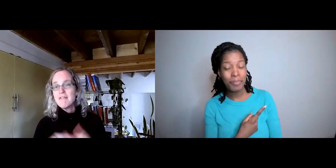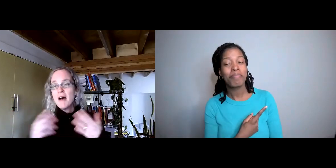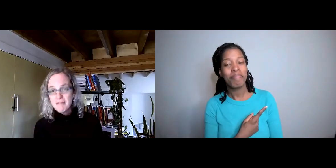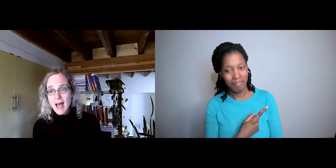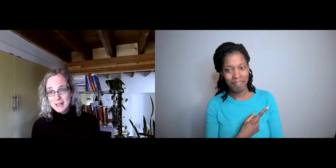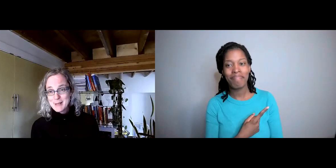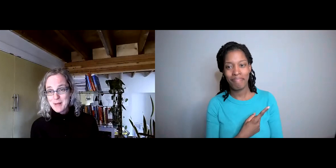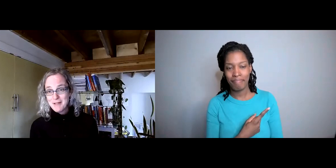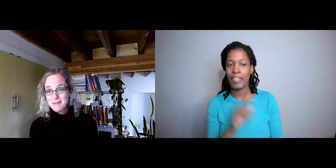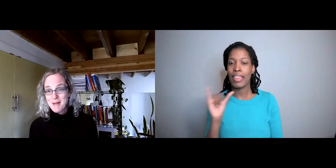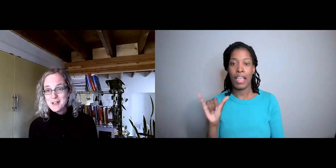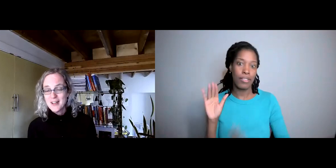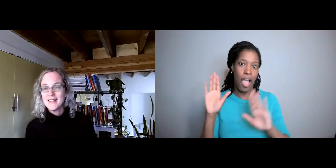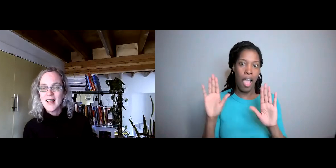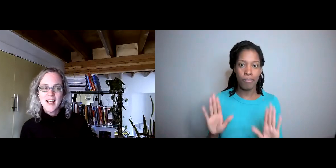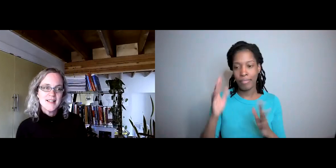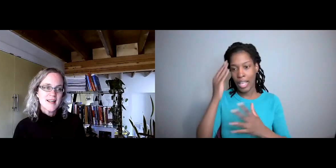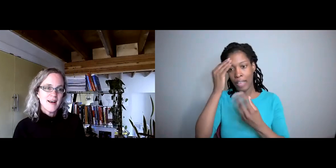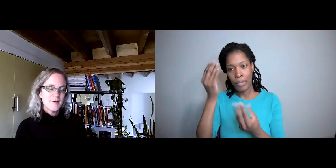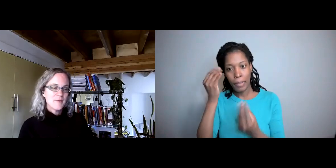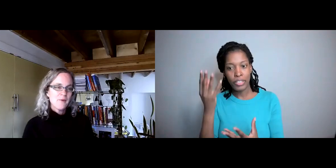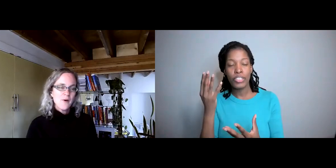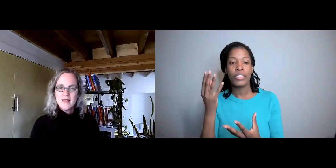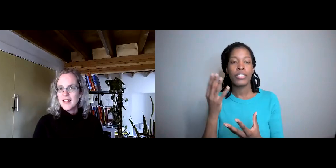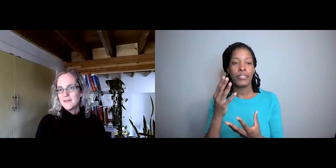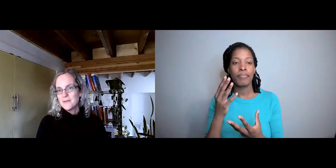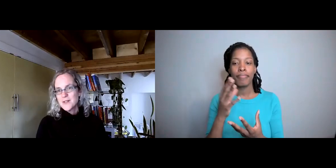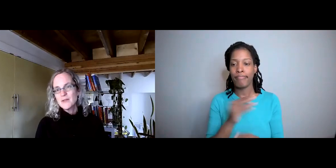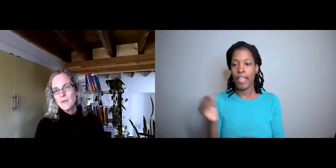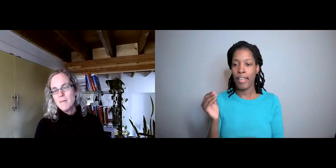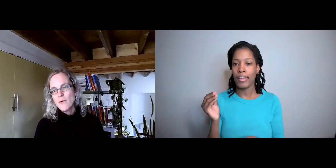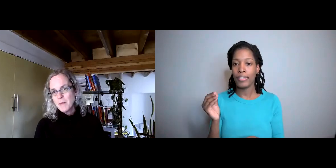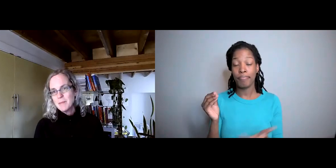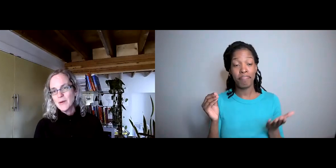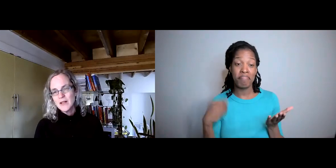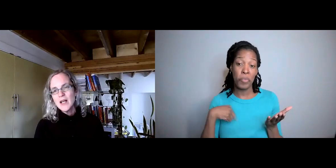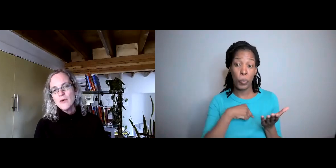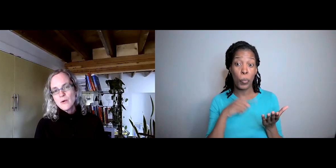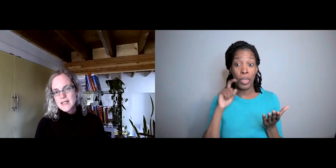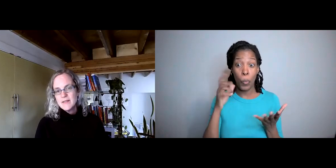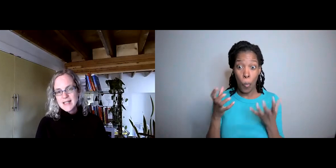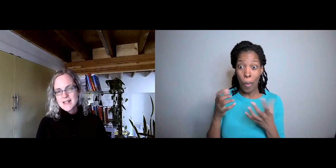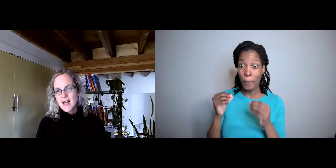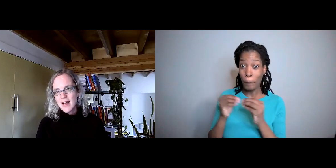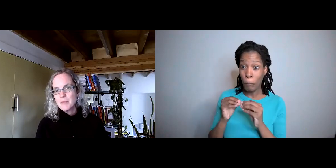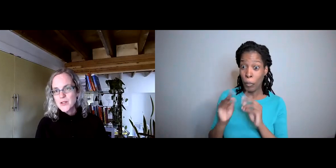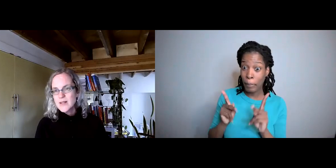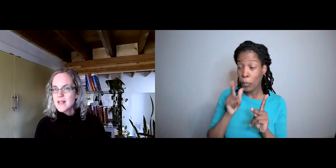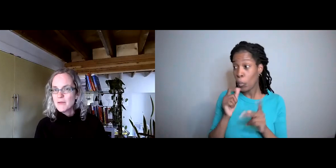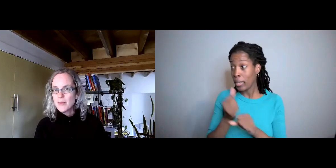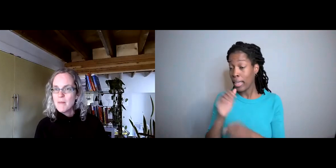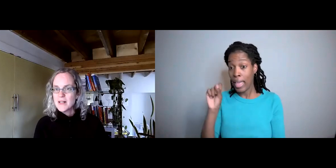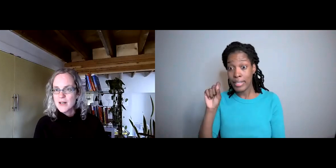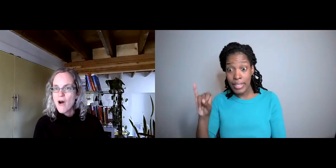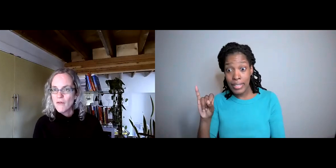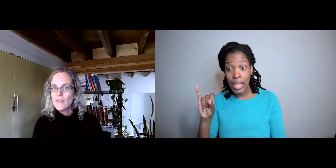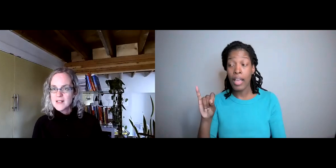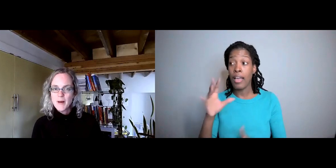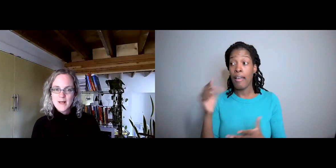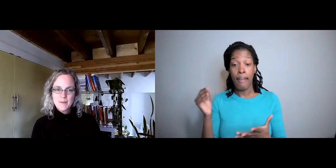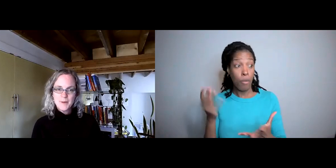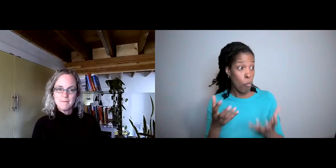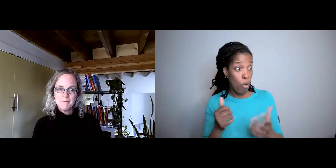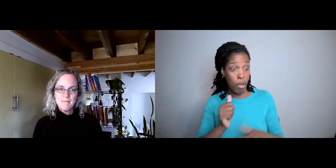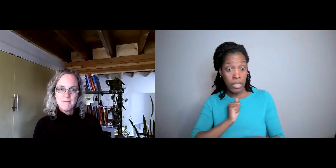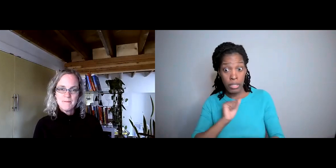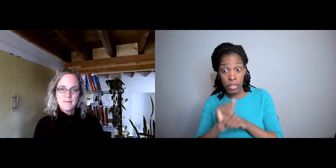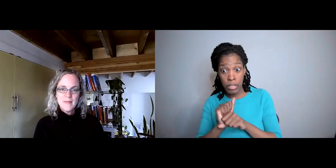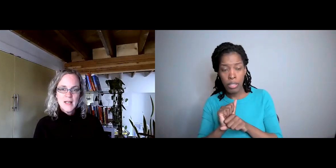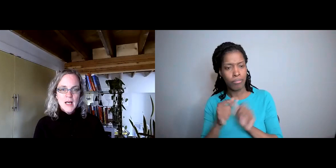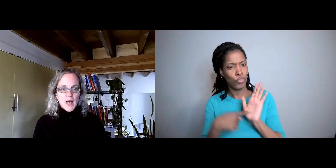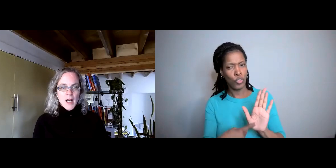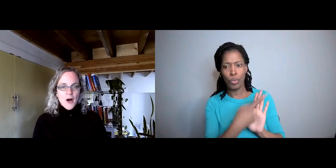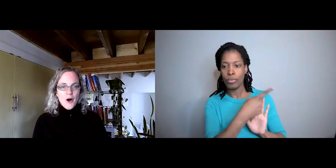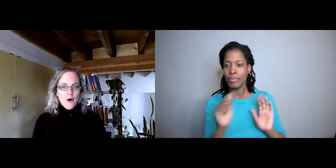fabulous bit of information, and one that certainly want more people who are receiving SSI percepting self-employment to know it's possible.